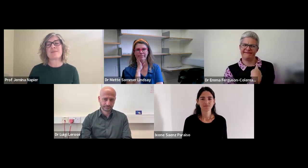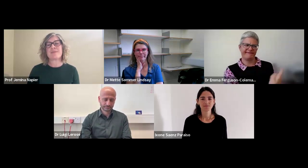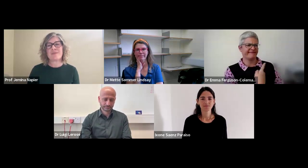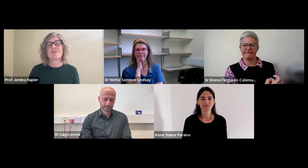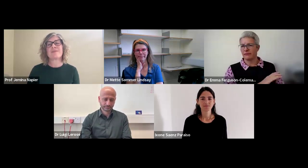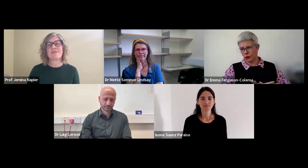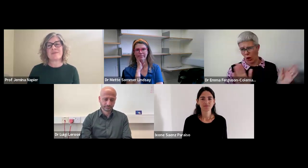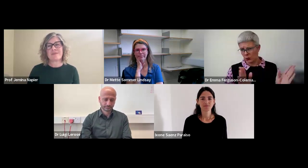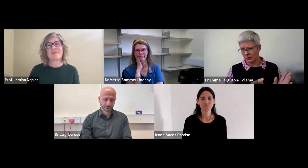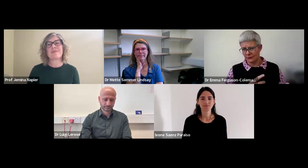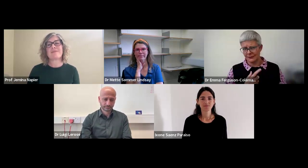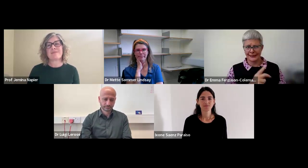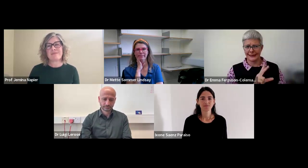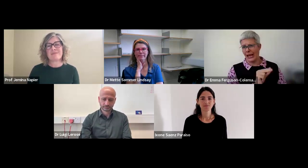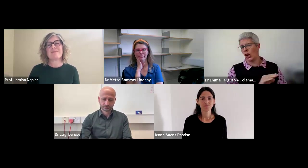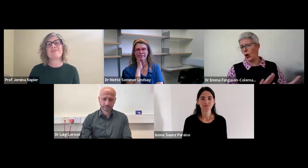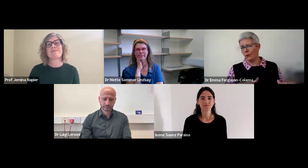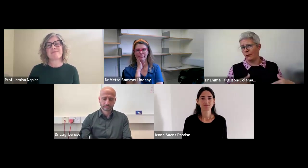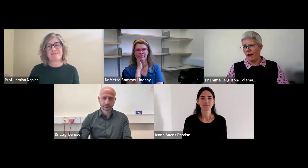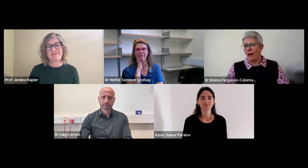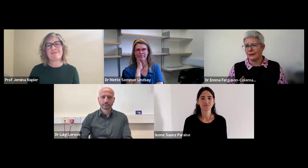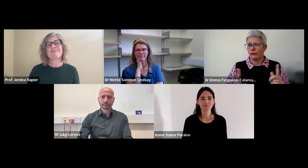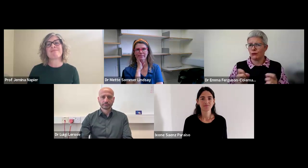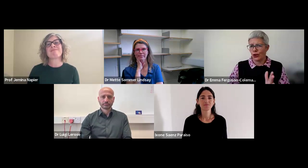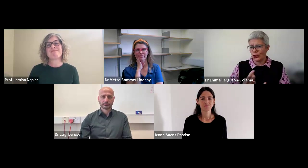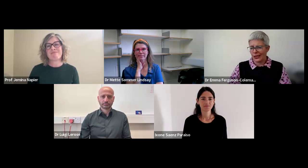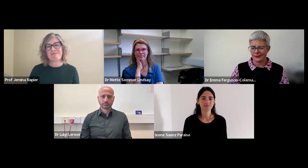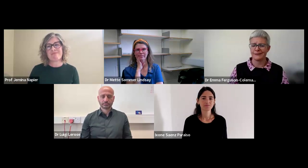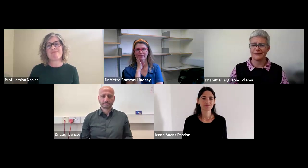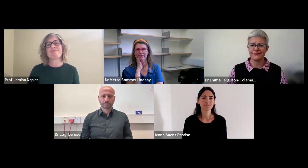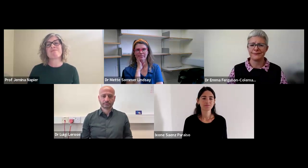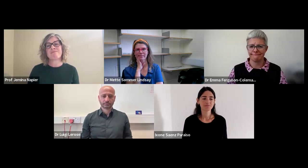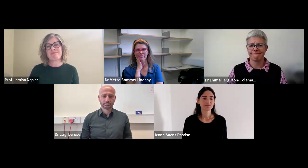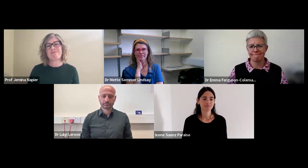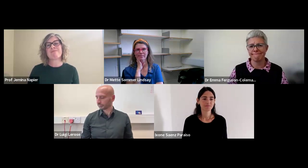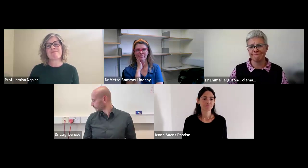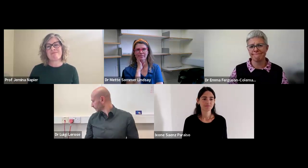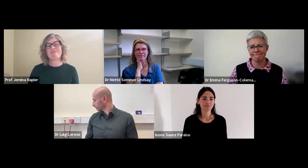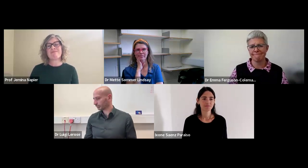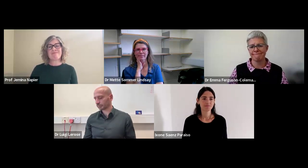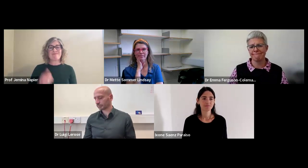then fine. If you don't, then don't. Say no and move on to a different project.